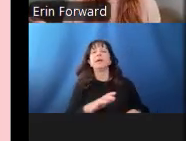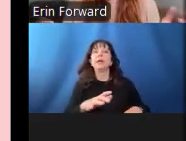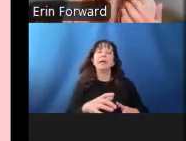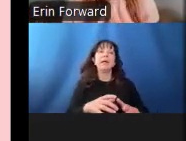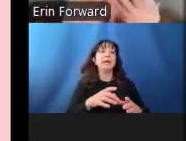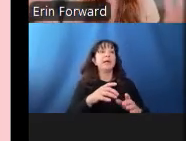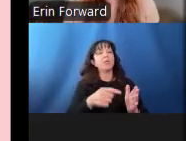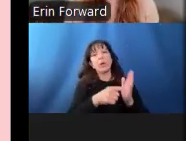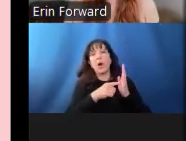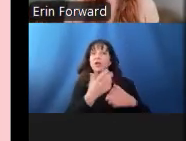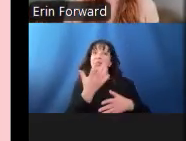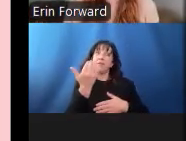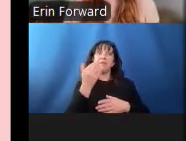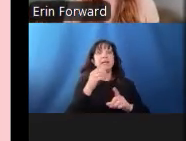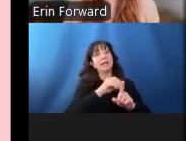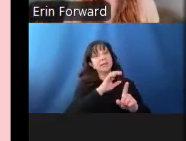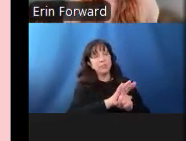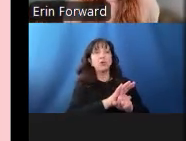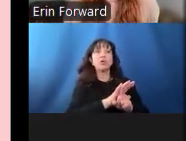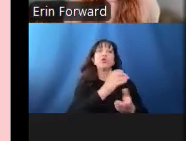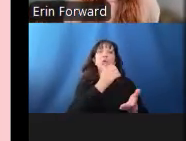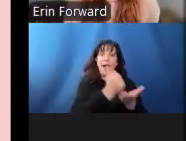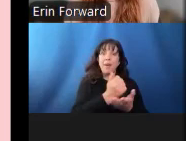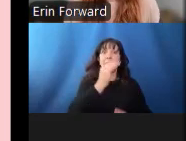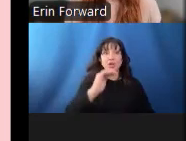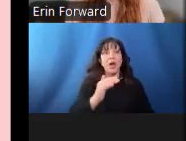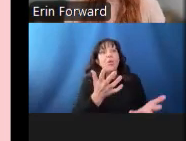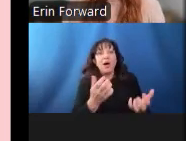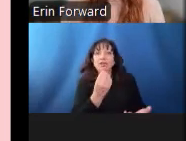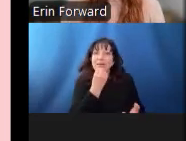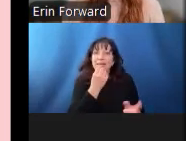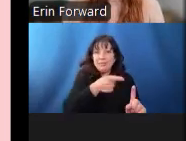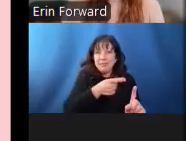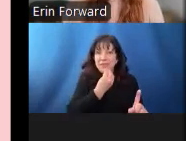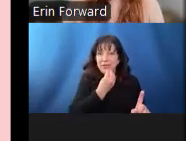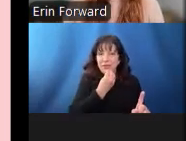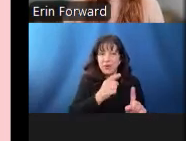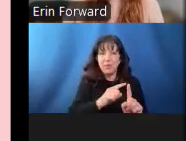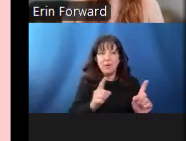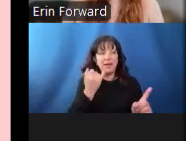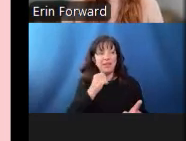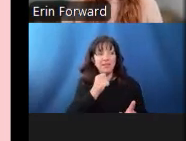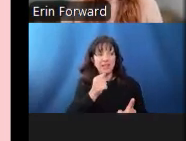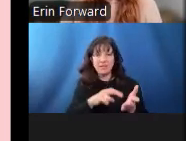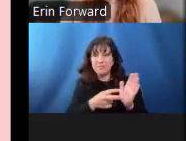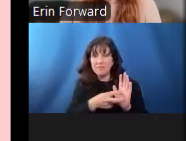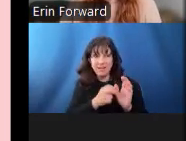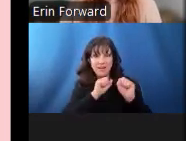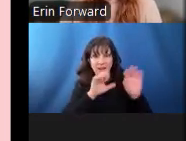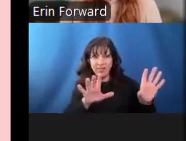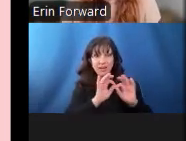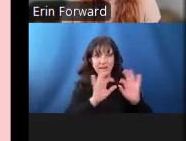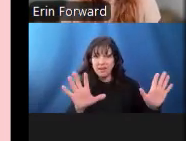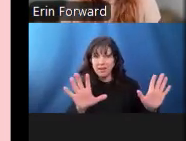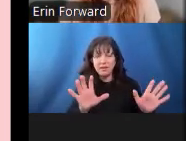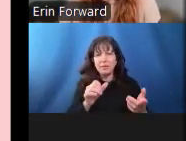sometimes to help. A child want to eat a food, but if it's not meaningful to them, I don't call that an exposure or an